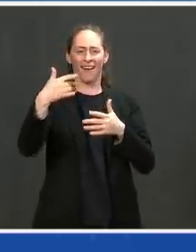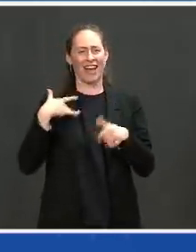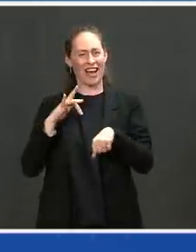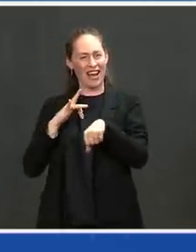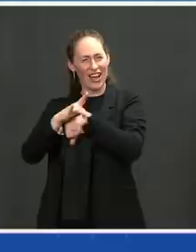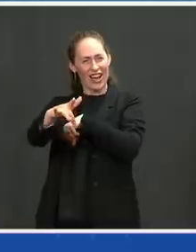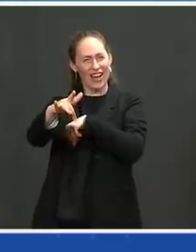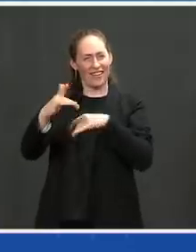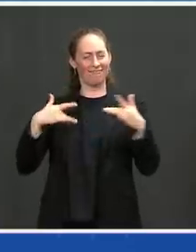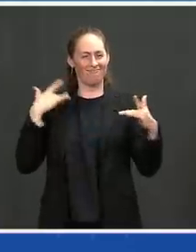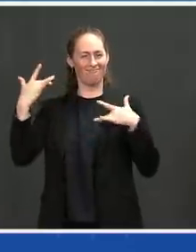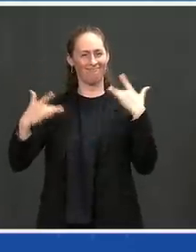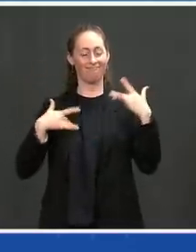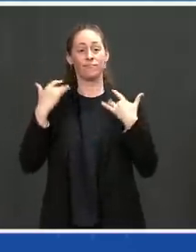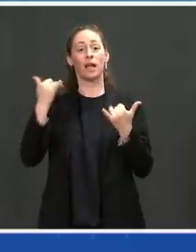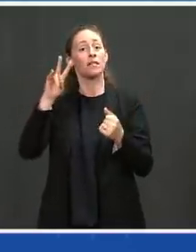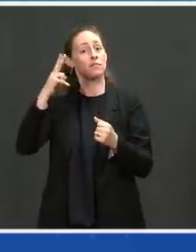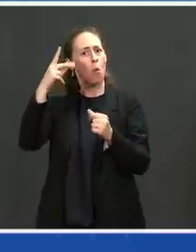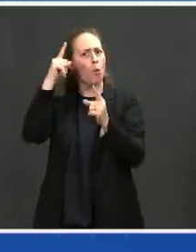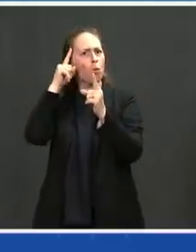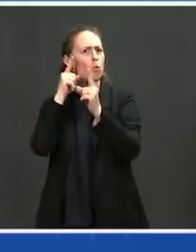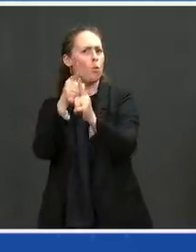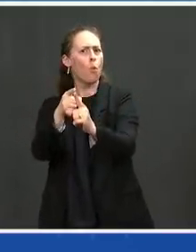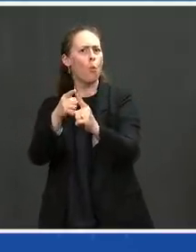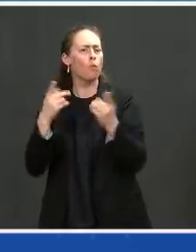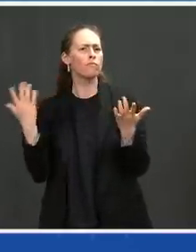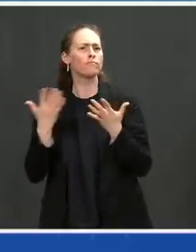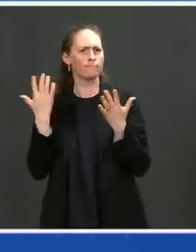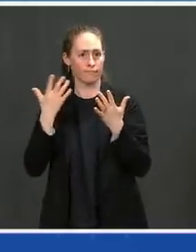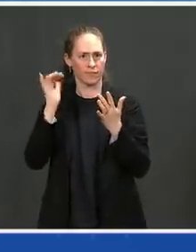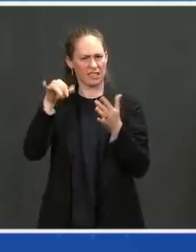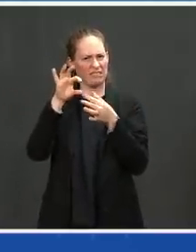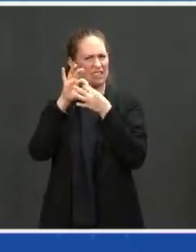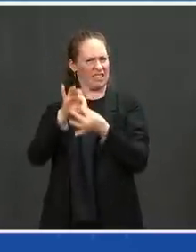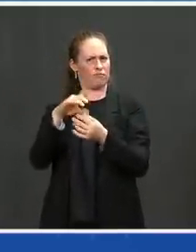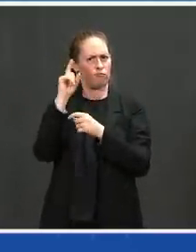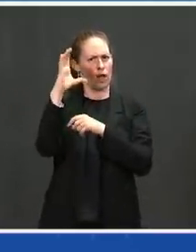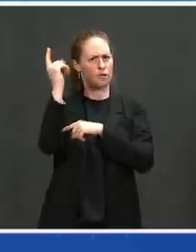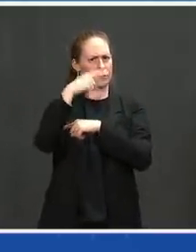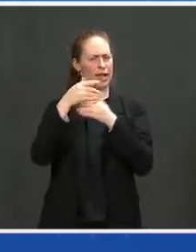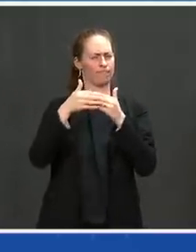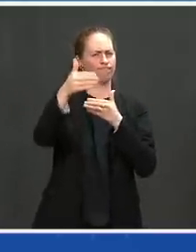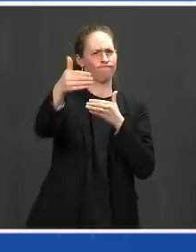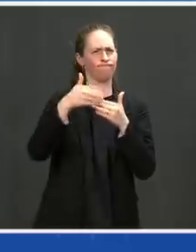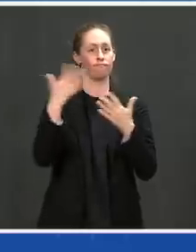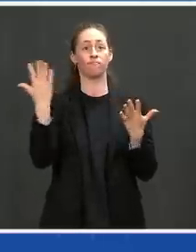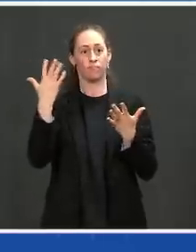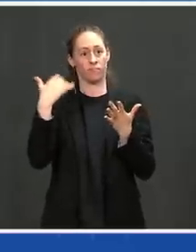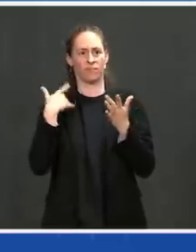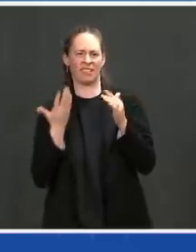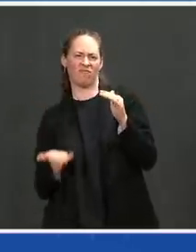We will, by my 100th day in office, have administered 200 million shots in people's arms.